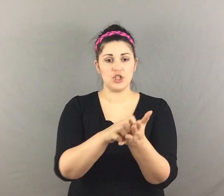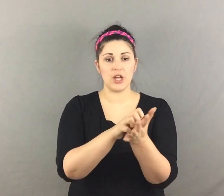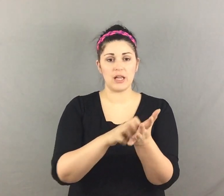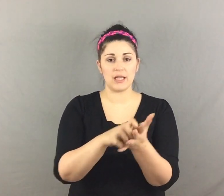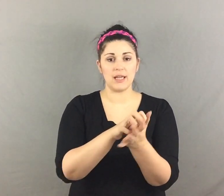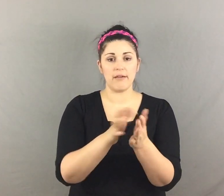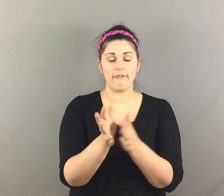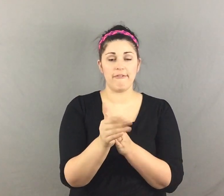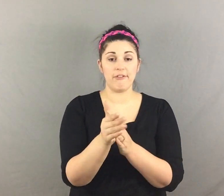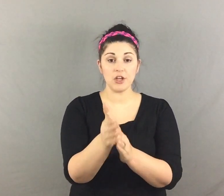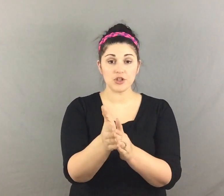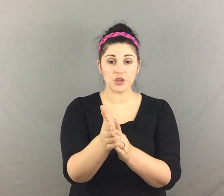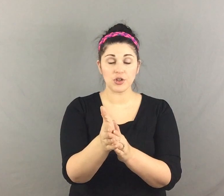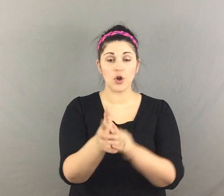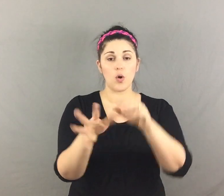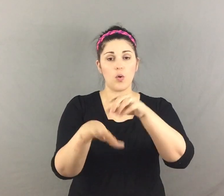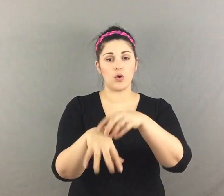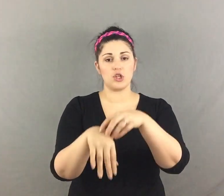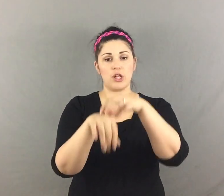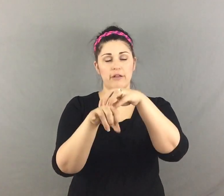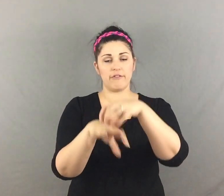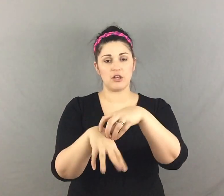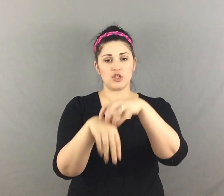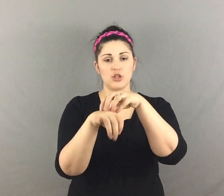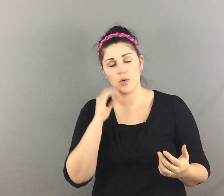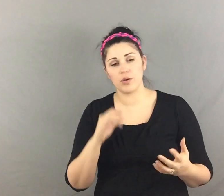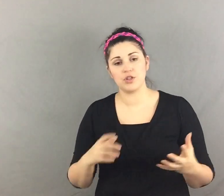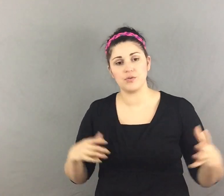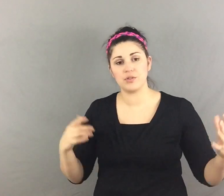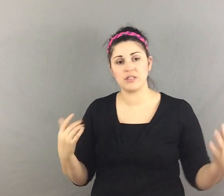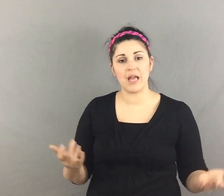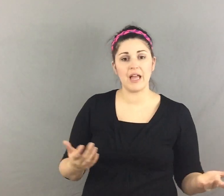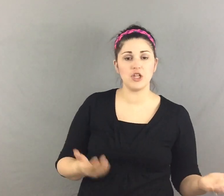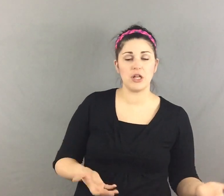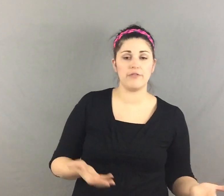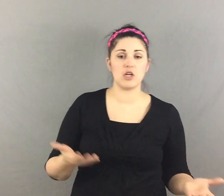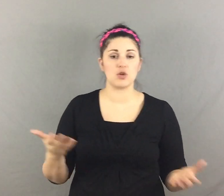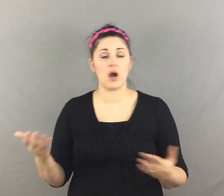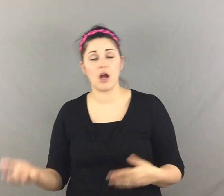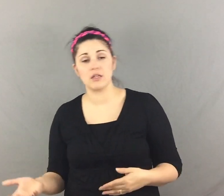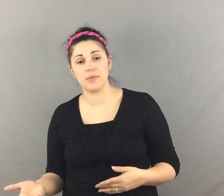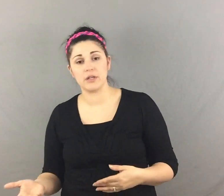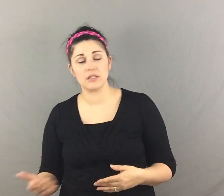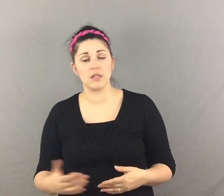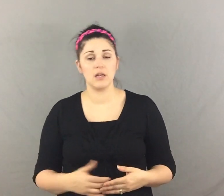Jelly fish or jellyfish. We're going to sign jellyfish or octopus.